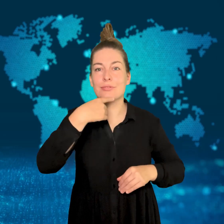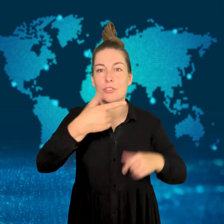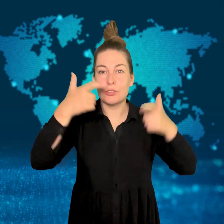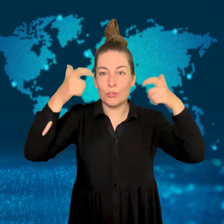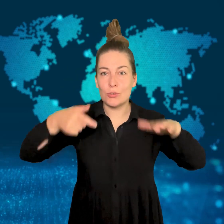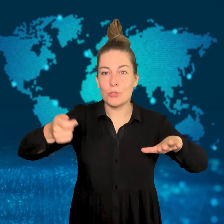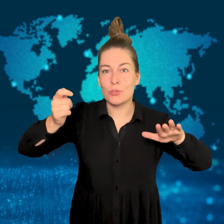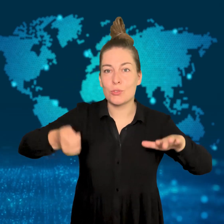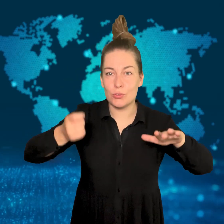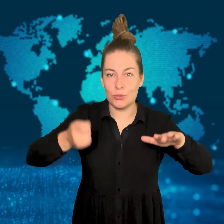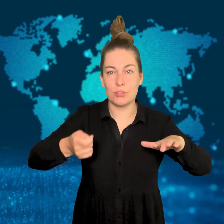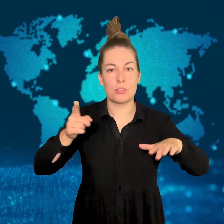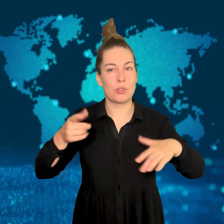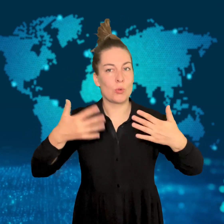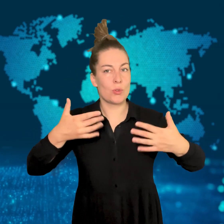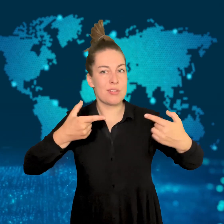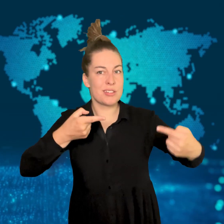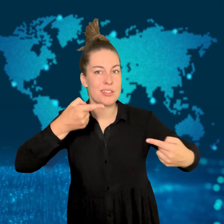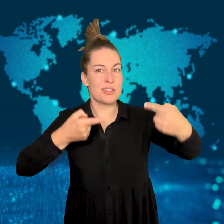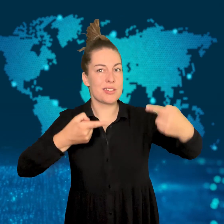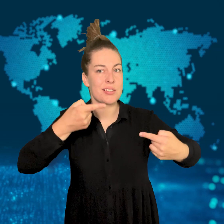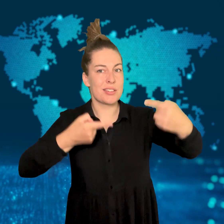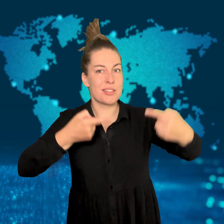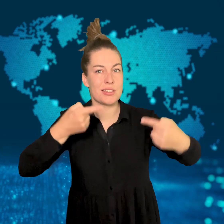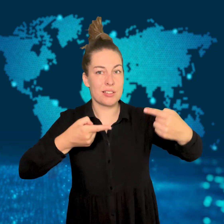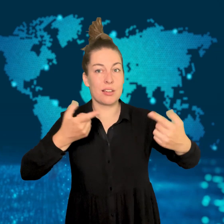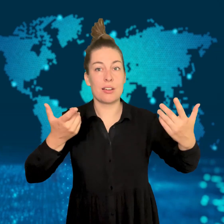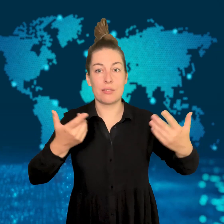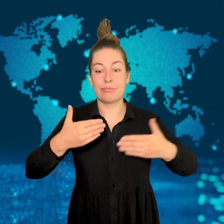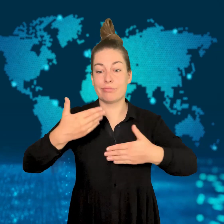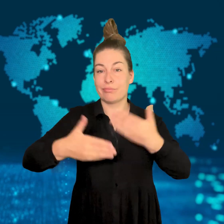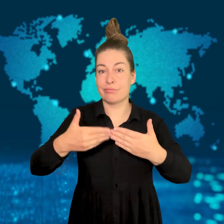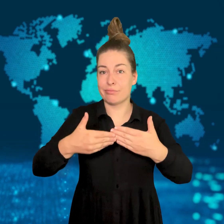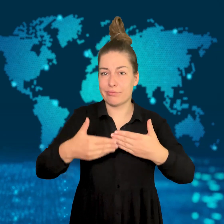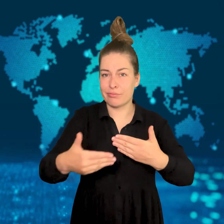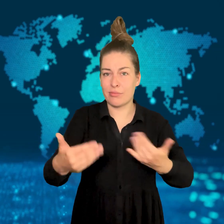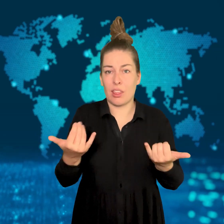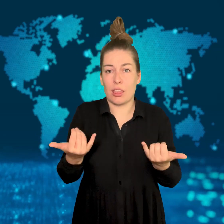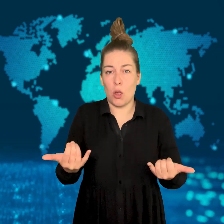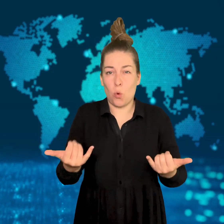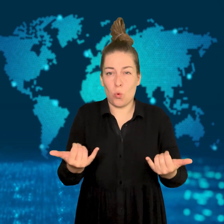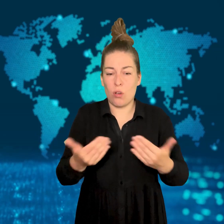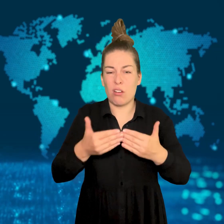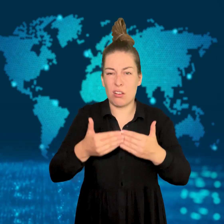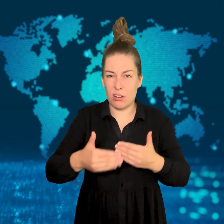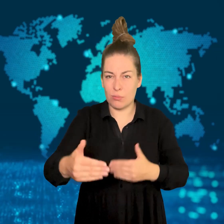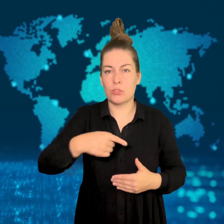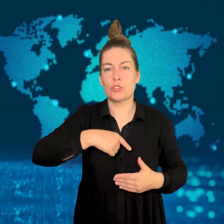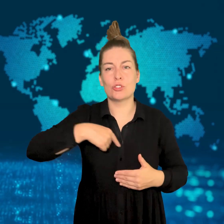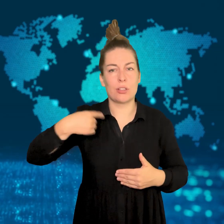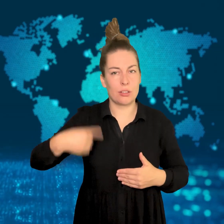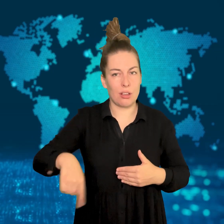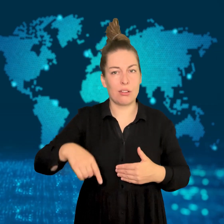the South China Sea almost in its entirety is ill-founded,